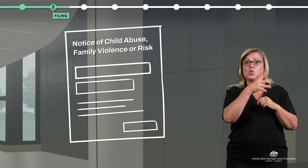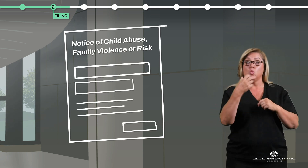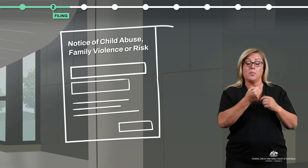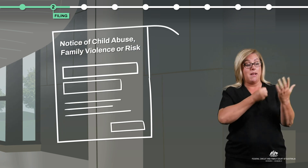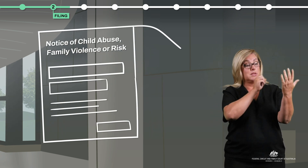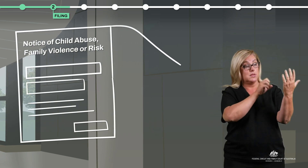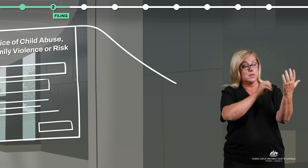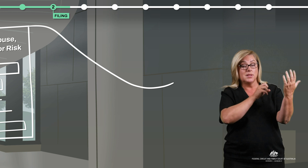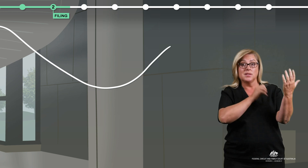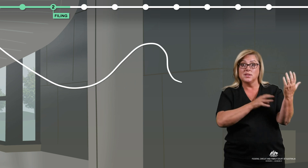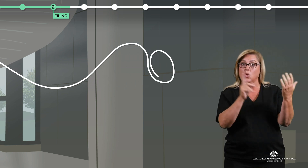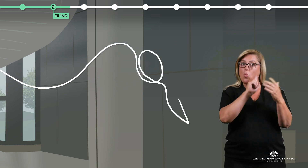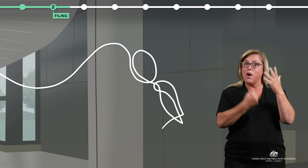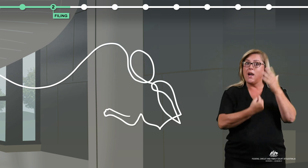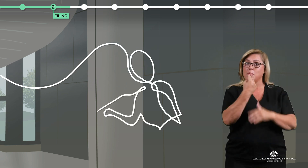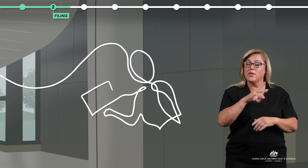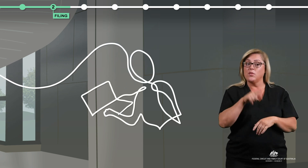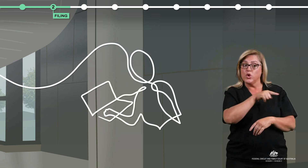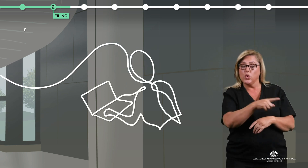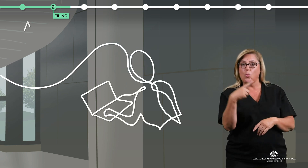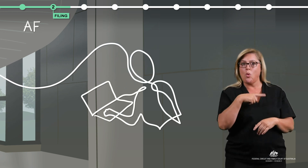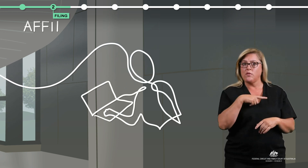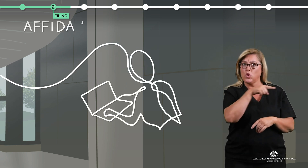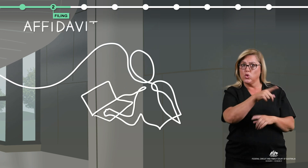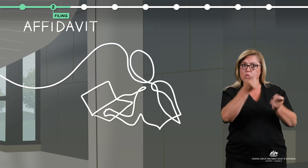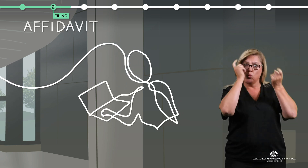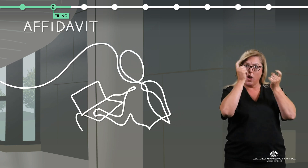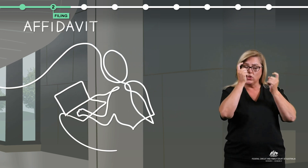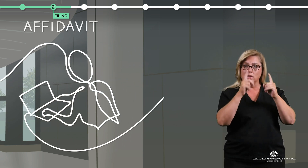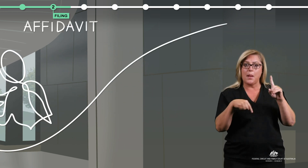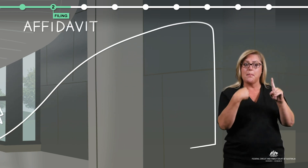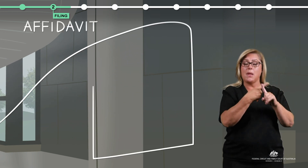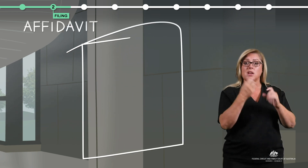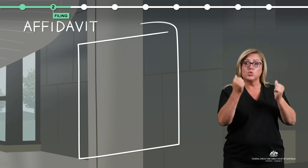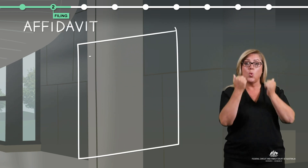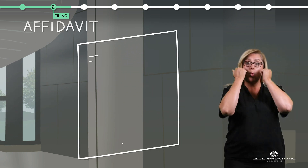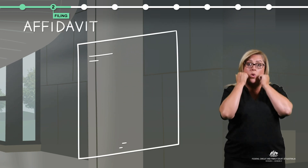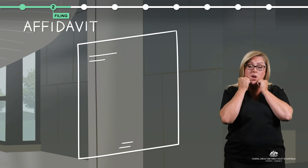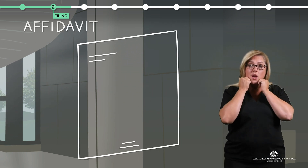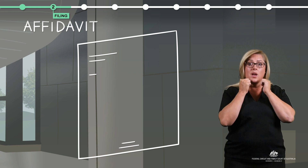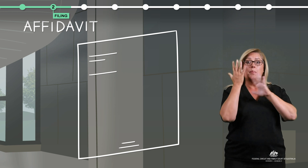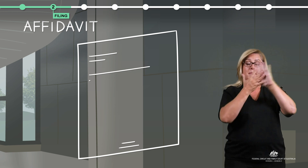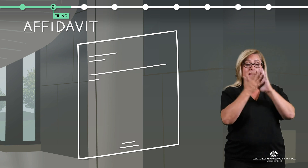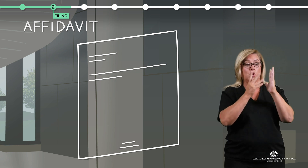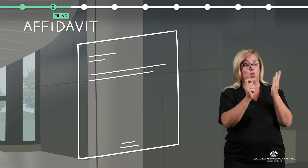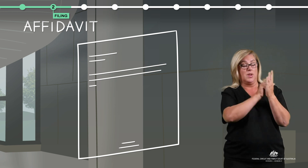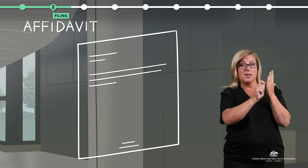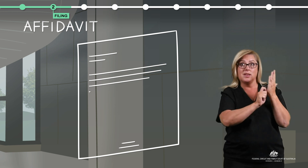You need to share the details of what you are experiencing and your concerns. And include your evidence in an affidavit.